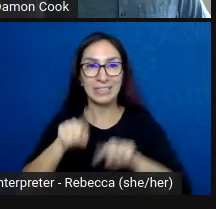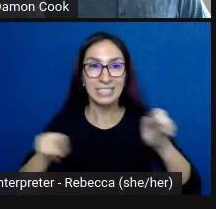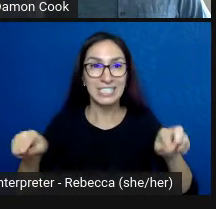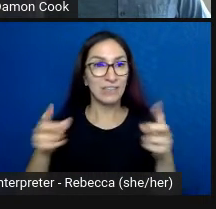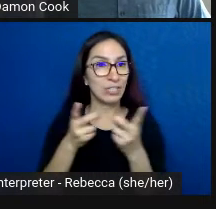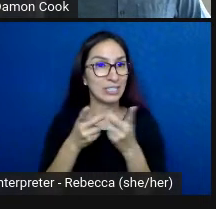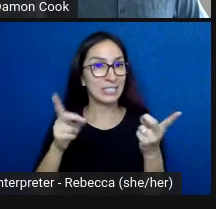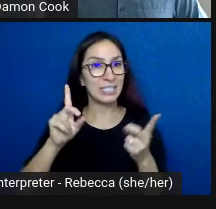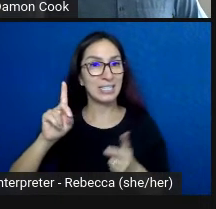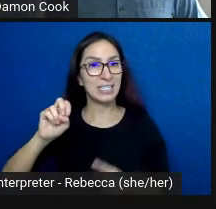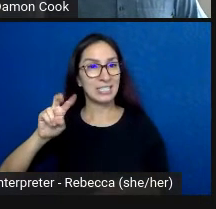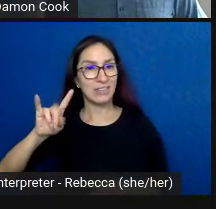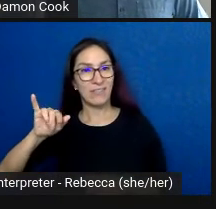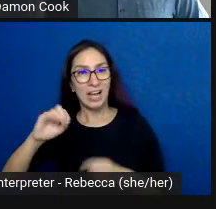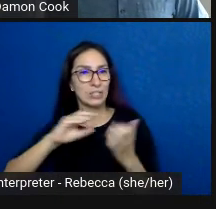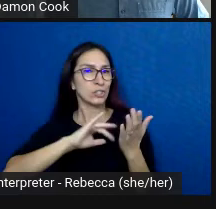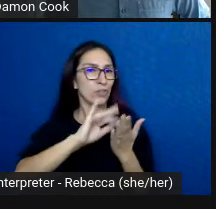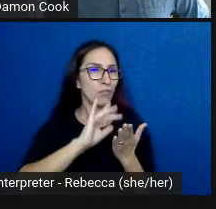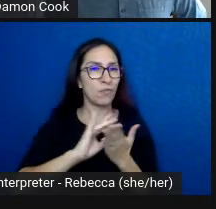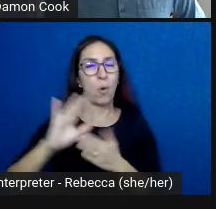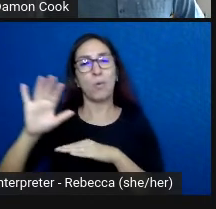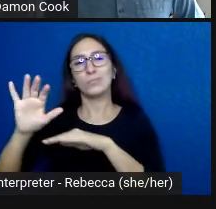with multiple CSS position elements on the page.